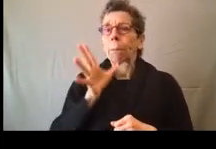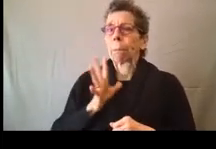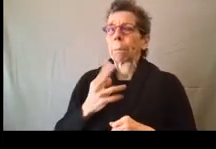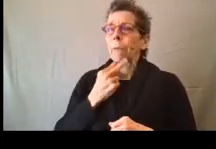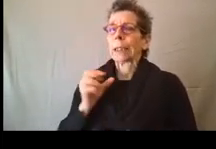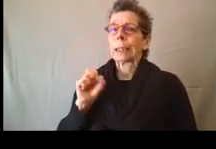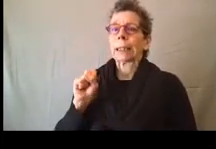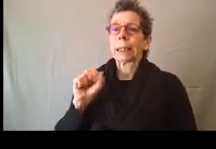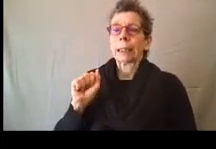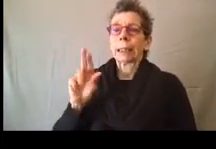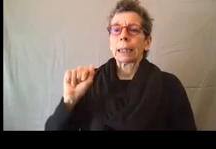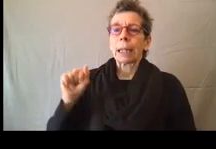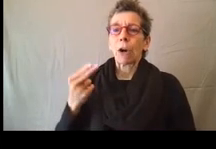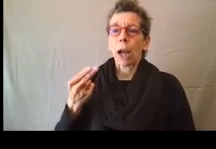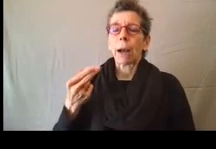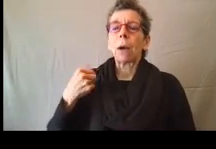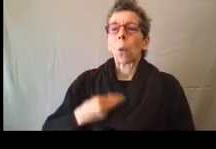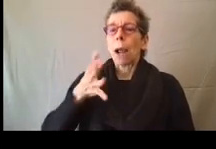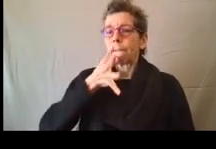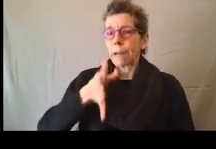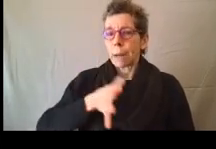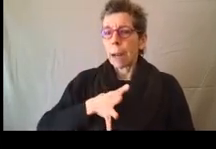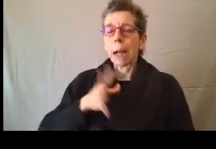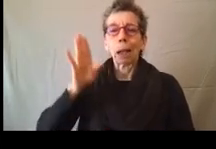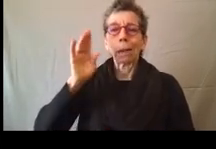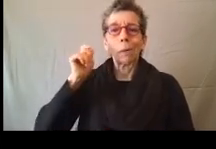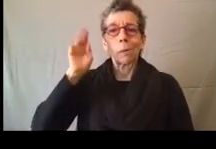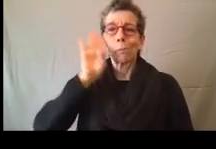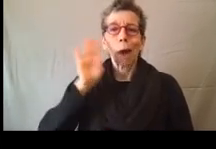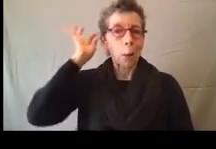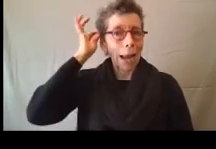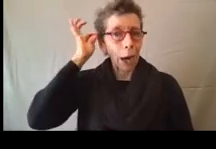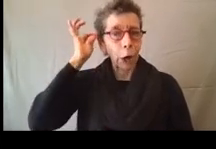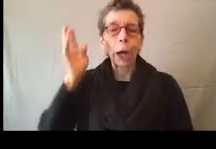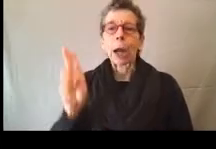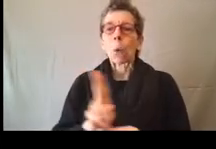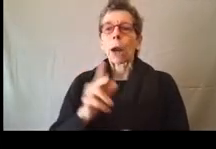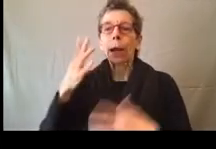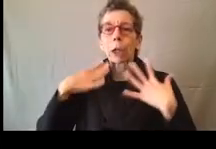von Schrader. I am a white female with brown hair. I am wearing a green dress. I am part